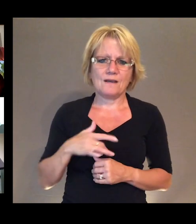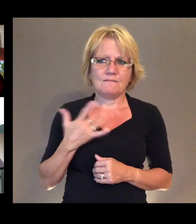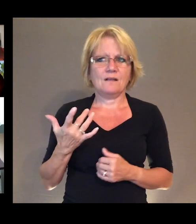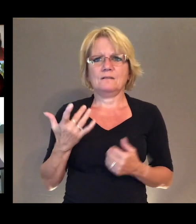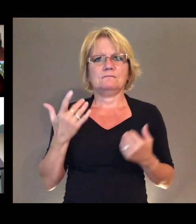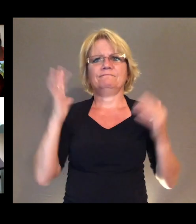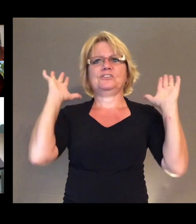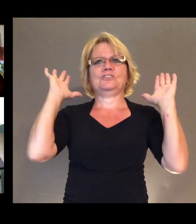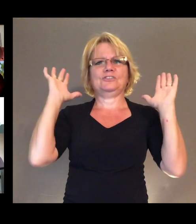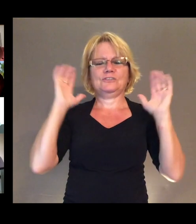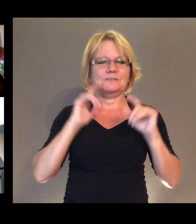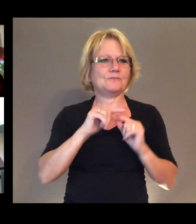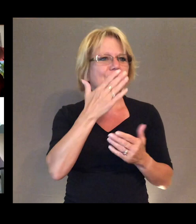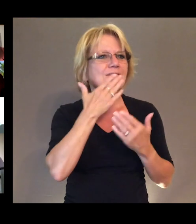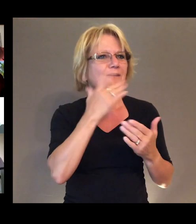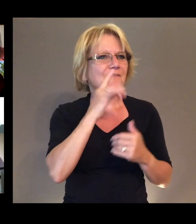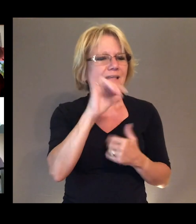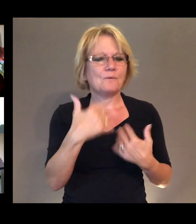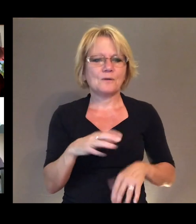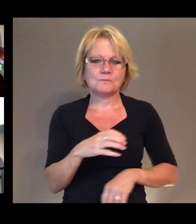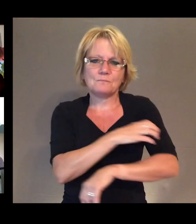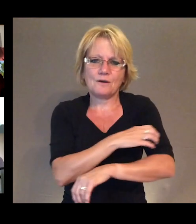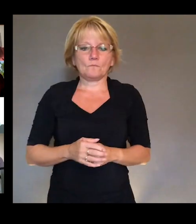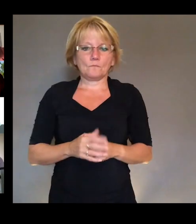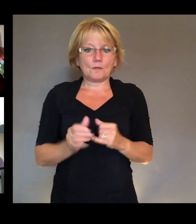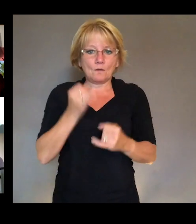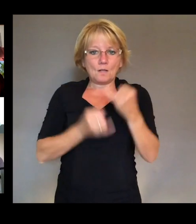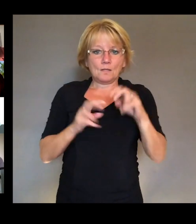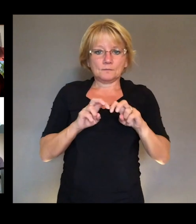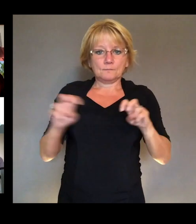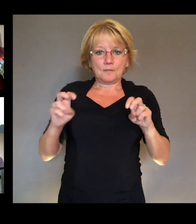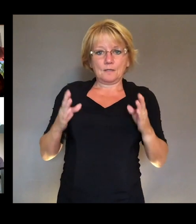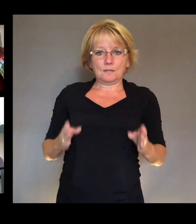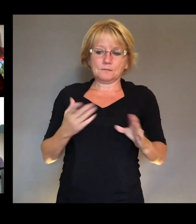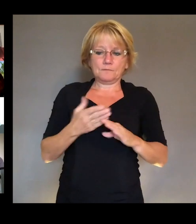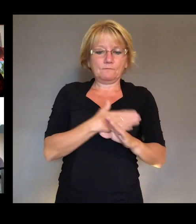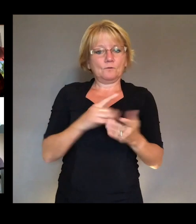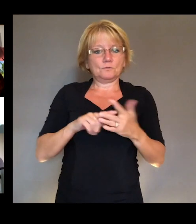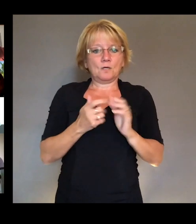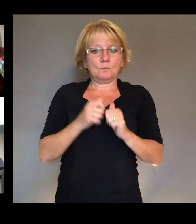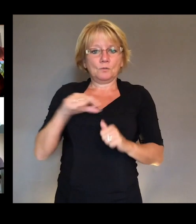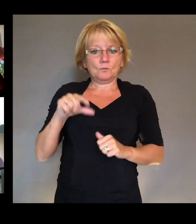So thank you for that, it's extremely powerful. So our last panelists, before we get into our Q&A's with everything